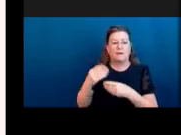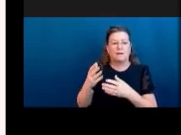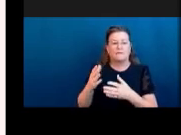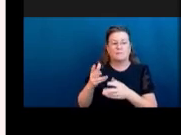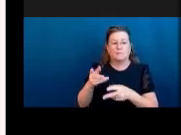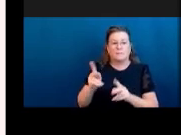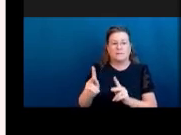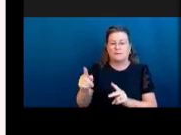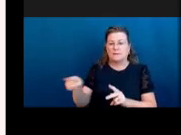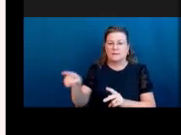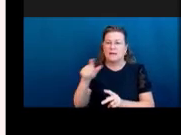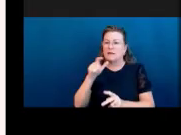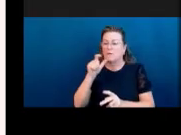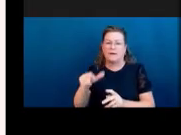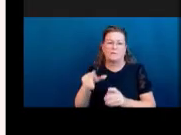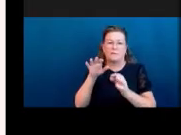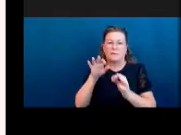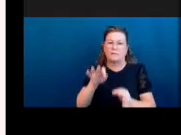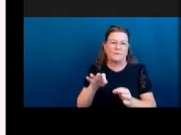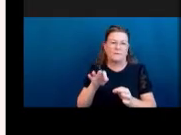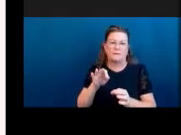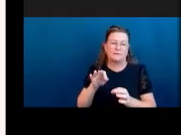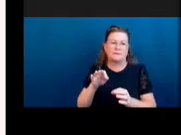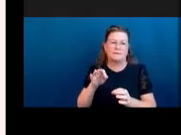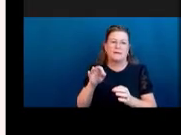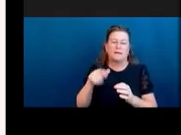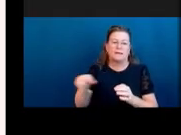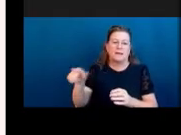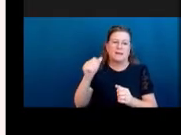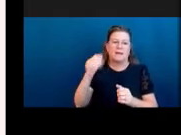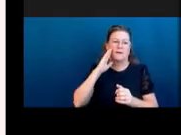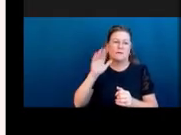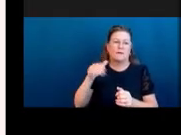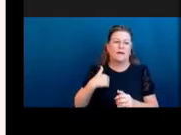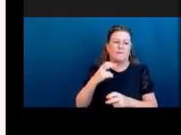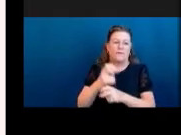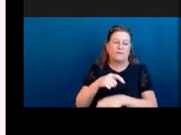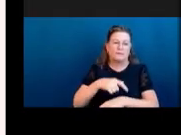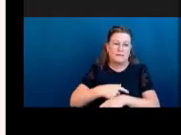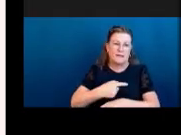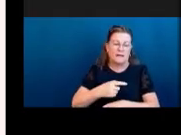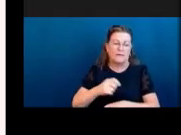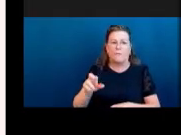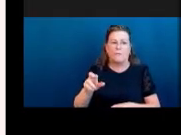perfect all the time at mealtime, and they can acknowledge if they've had a hard day, or they're really